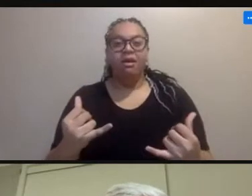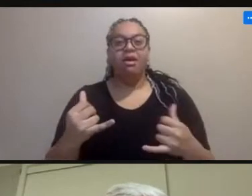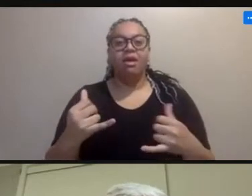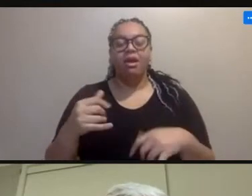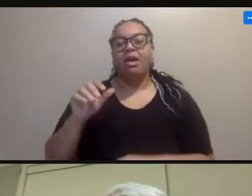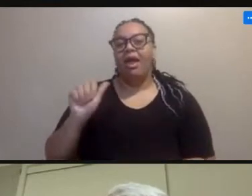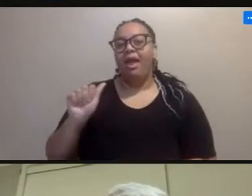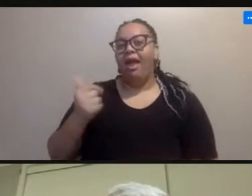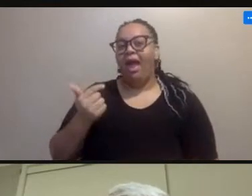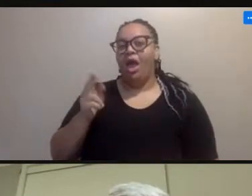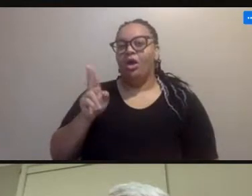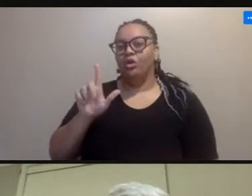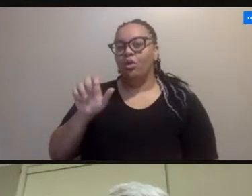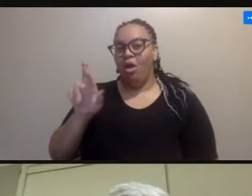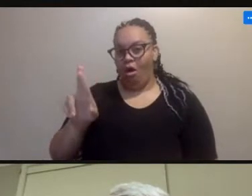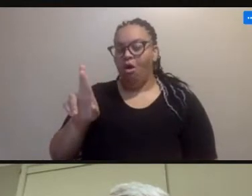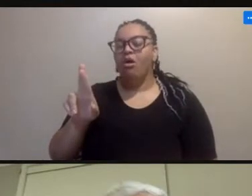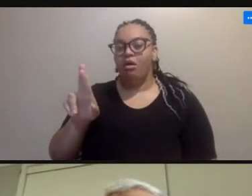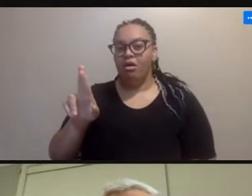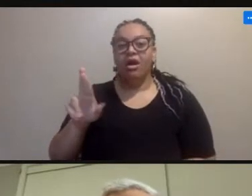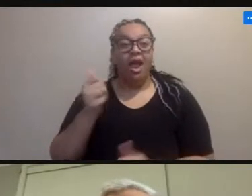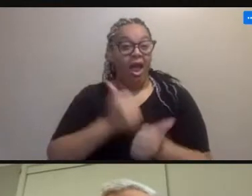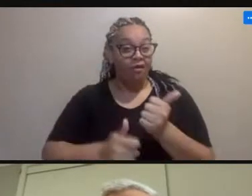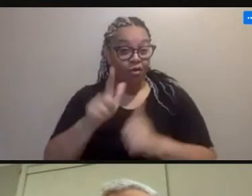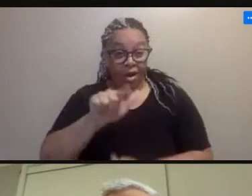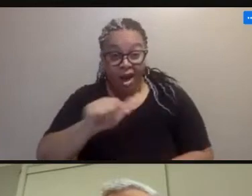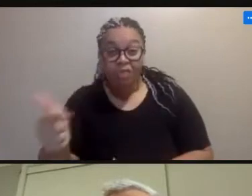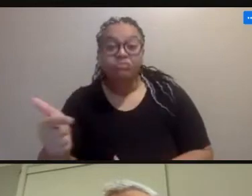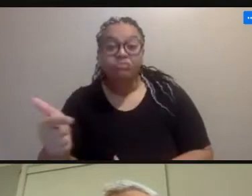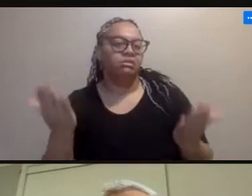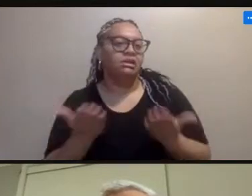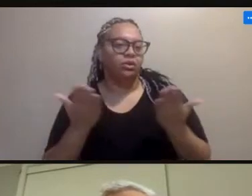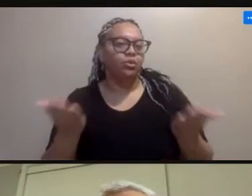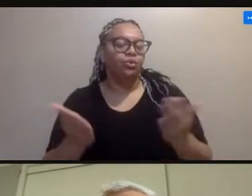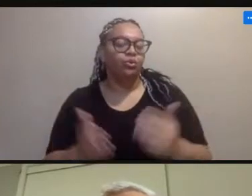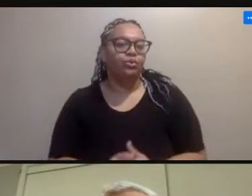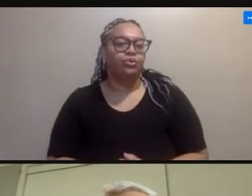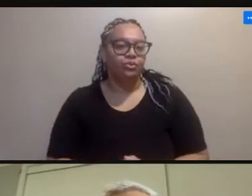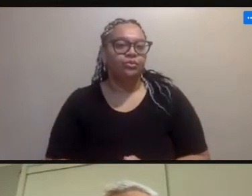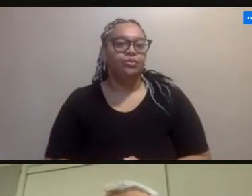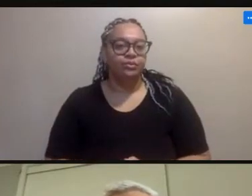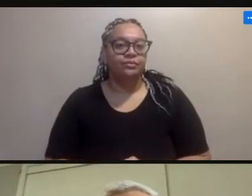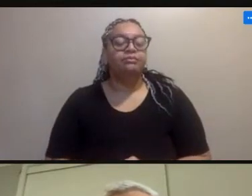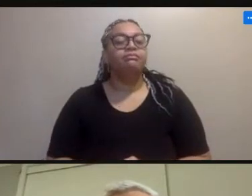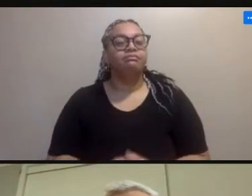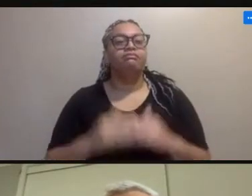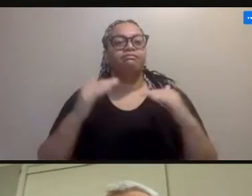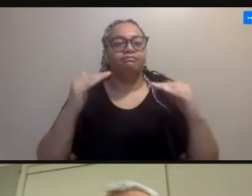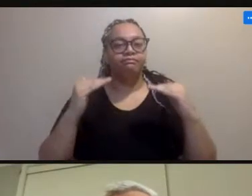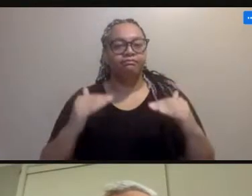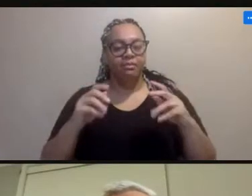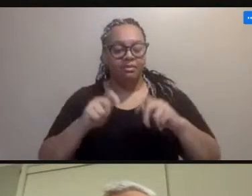WE ARE MISSING ONE BOARD MEMBER